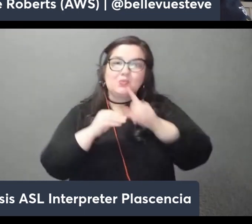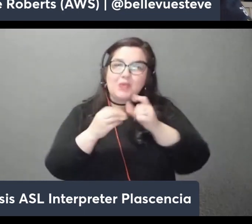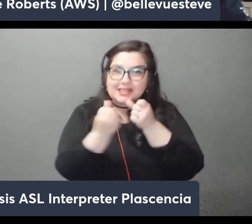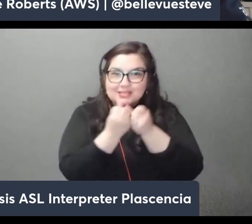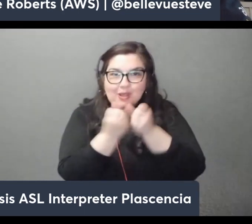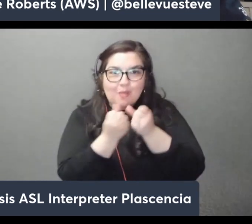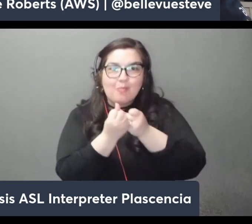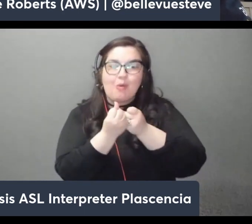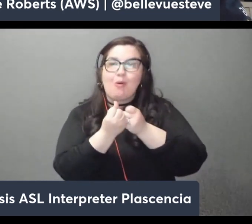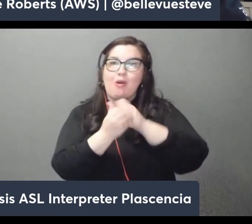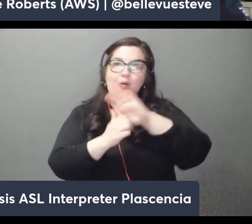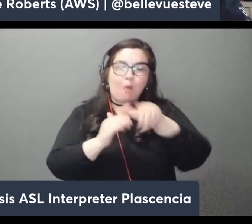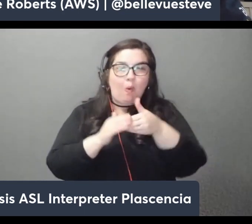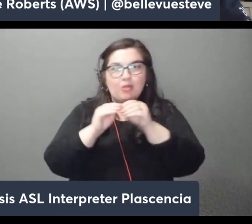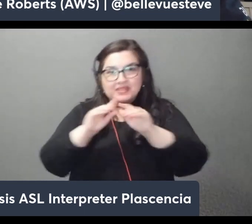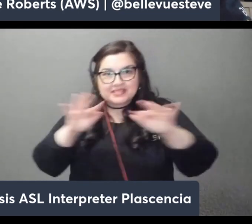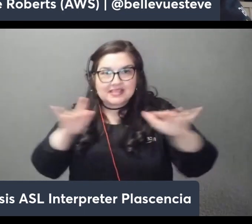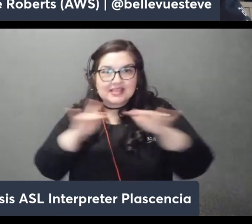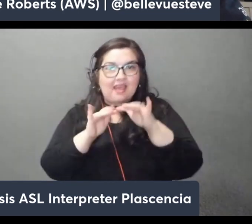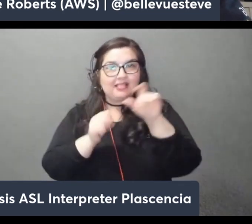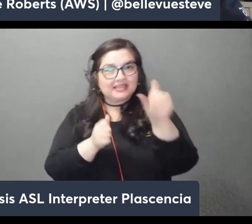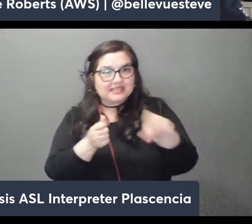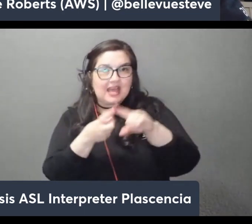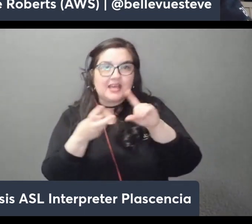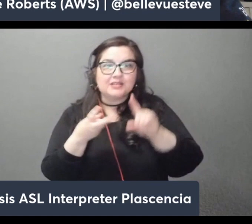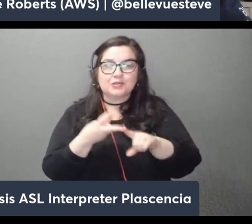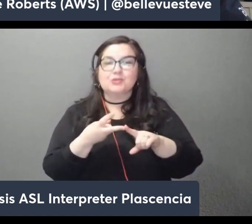that's necessary, authentication, and authorization.